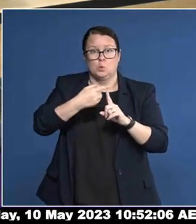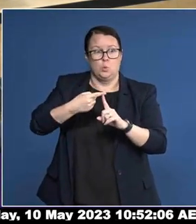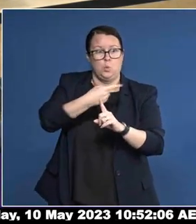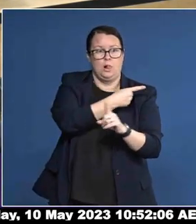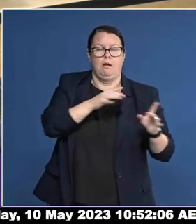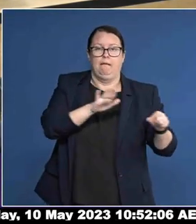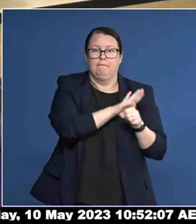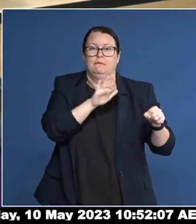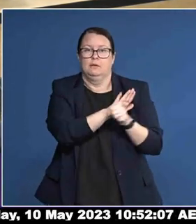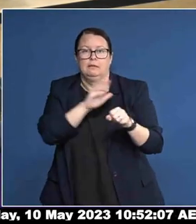Yes.